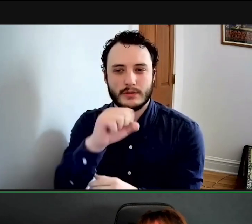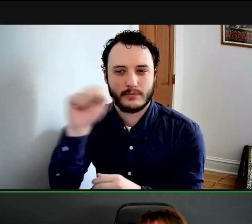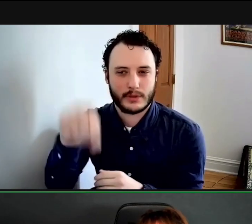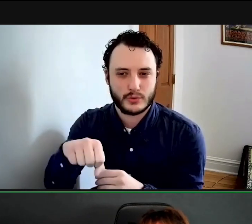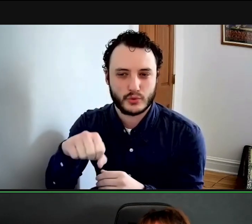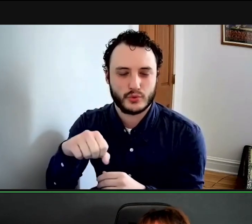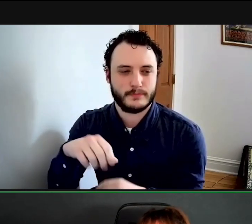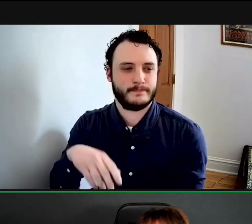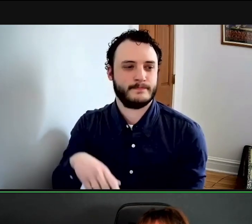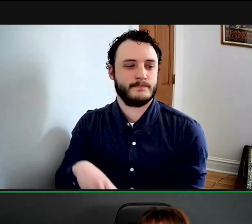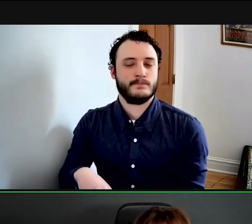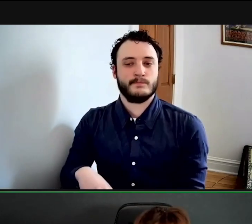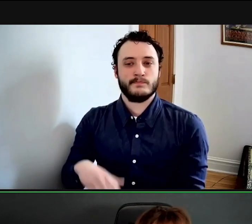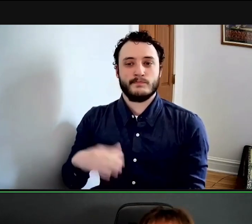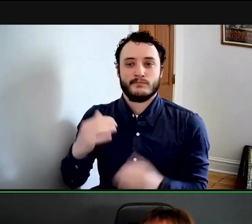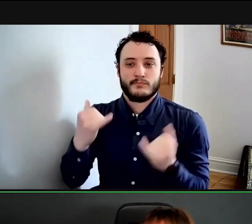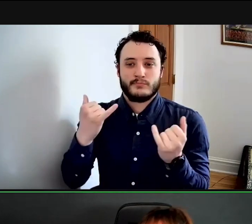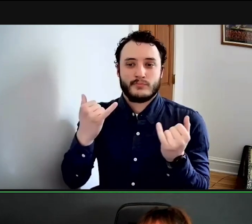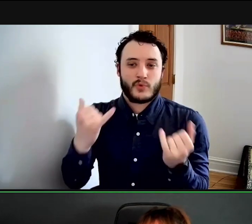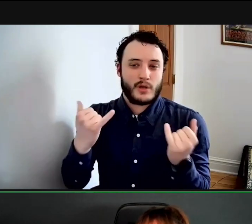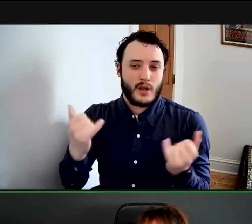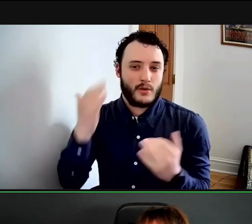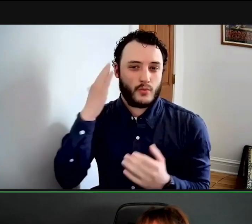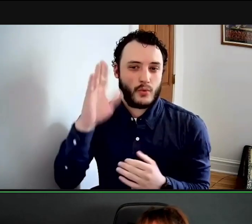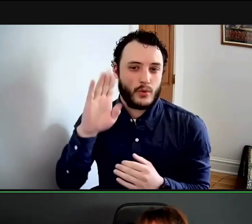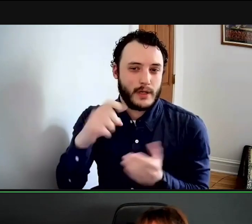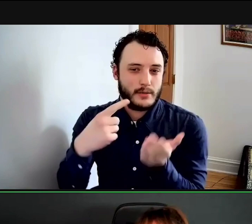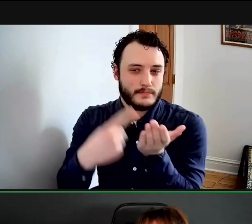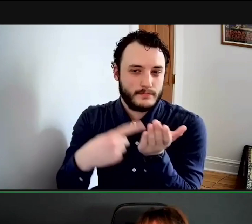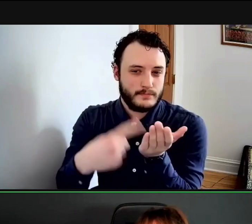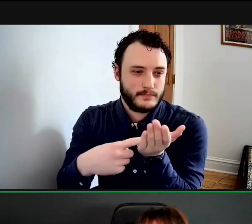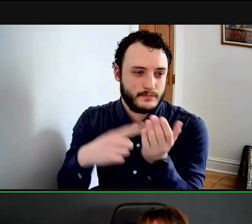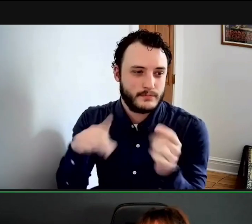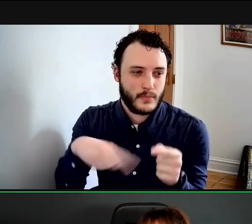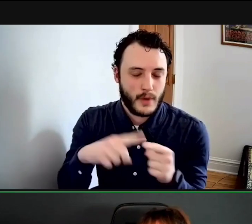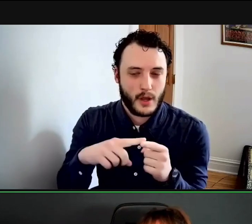Looking Ahead for Spring Semester.